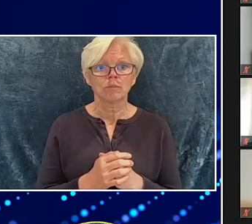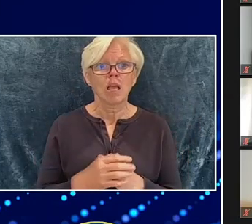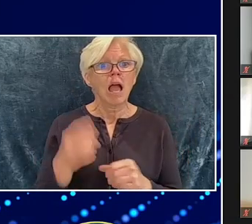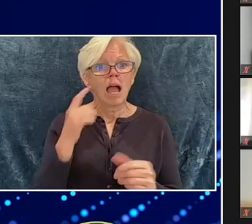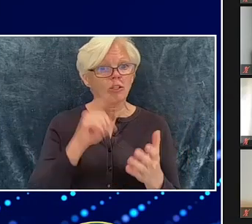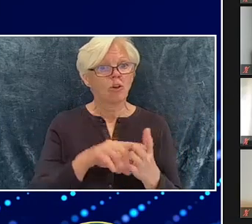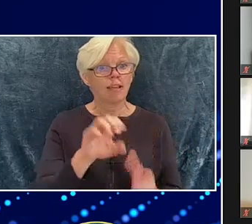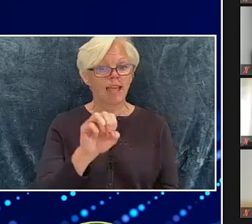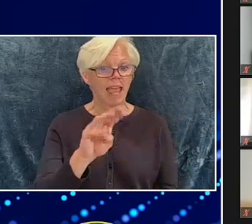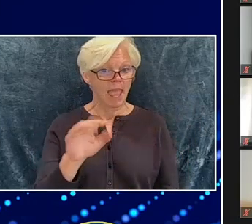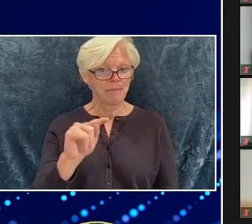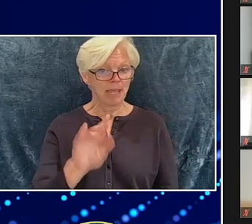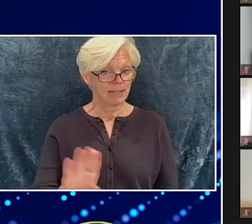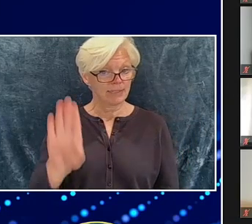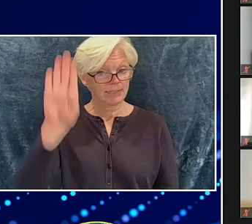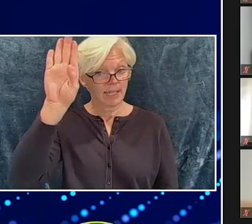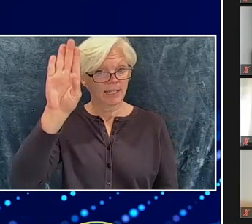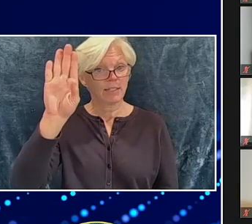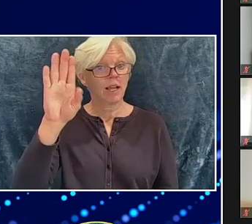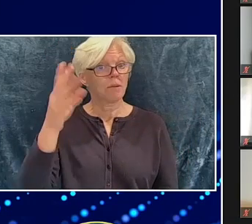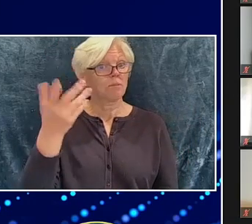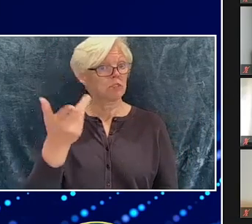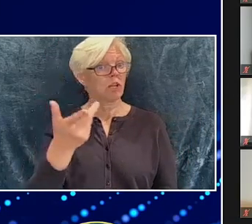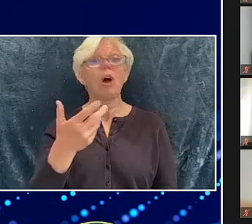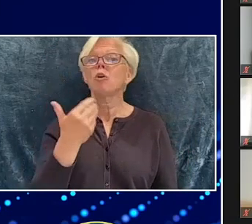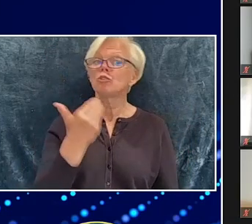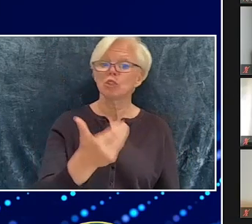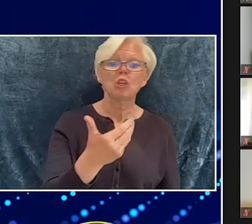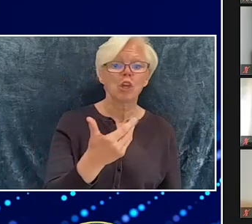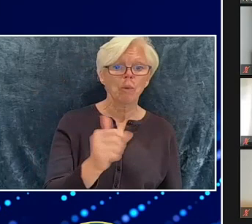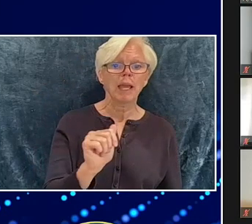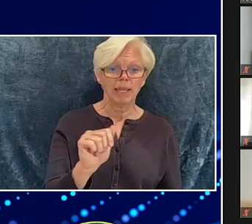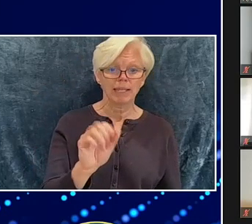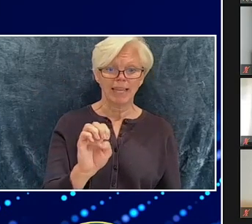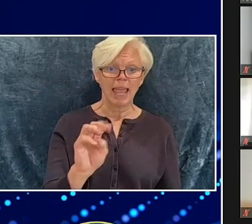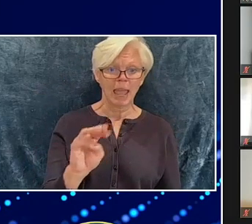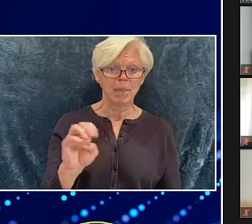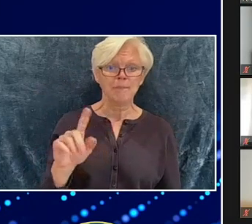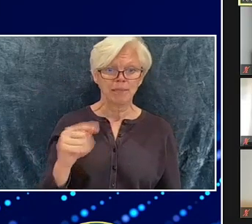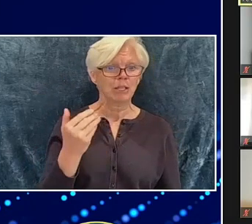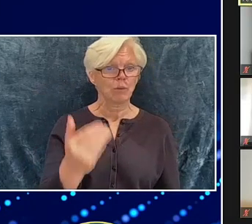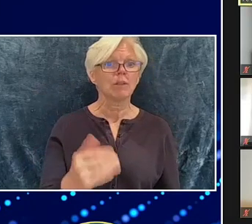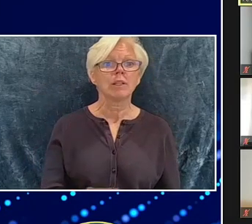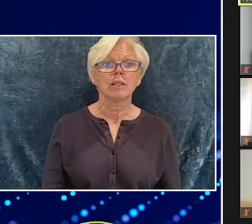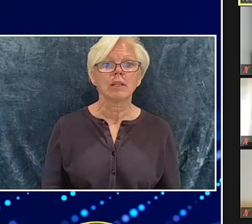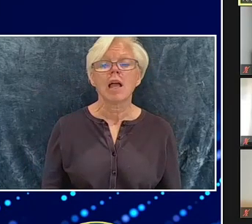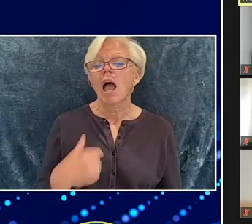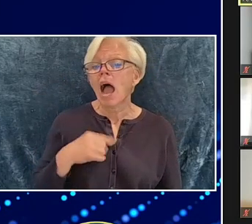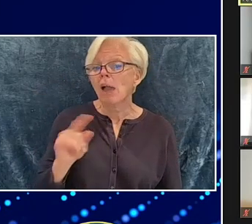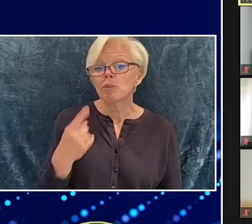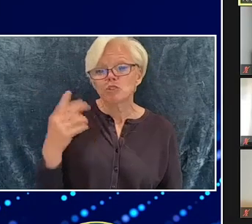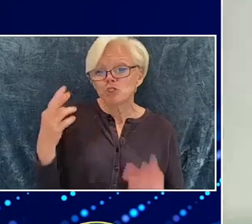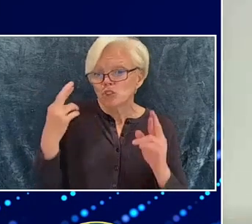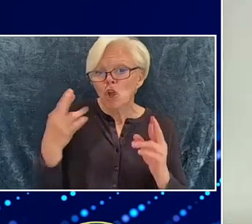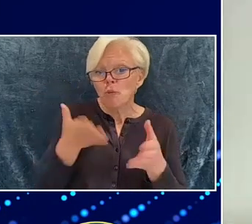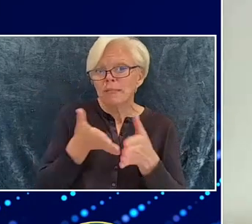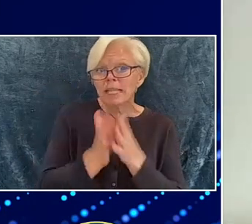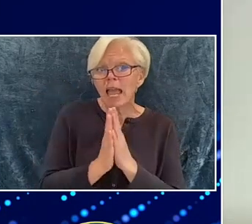So you might want to- Oh yeah, Emmett, go ahead. Yeah, I was just hoping to ask for a brief